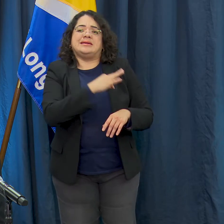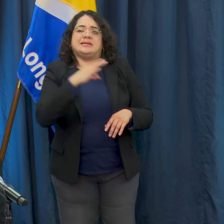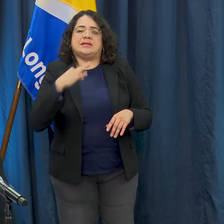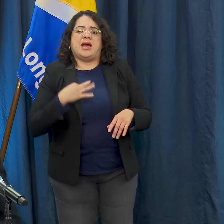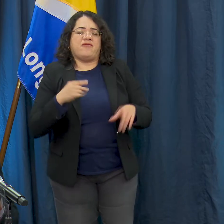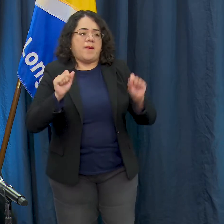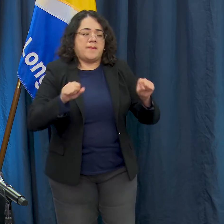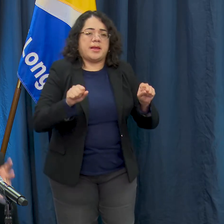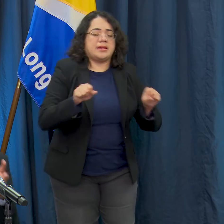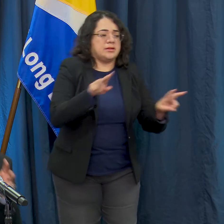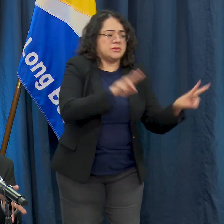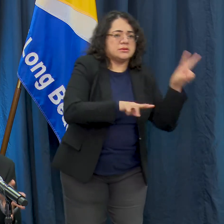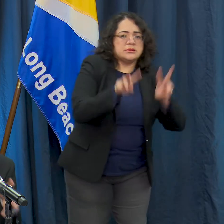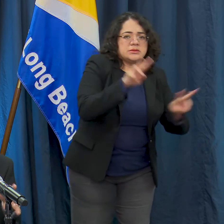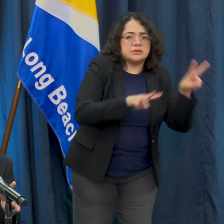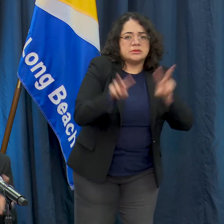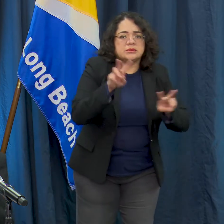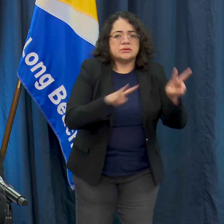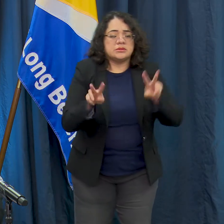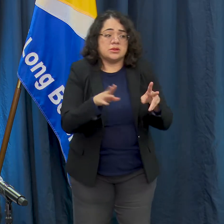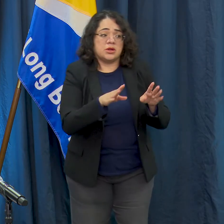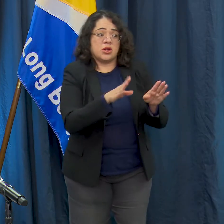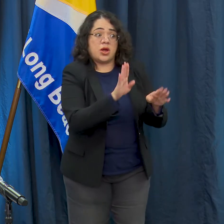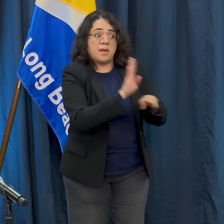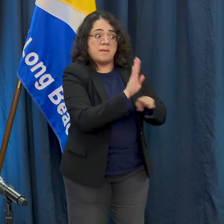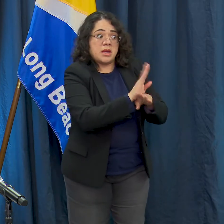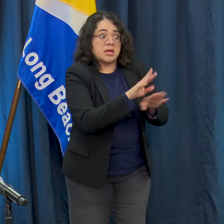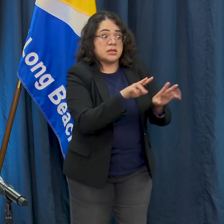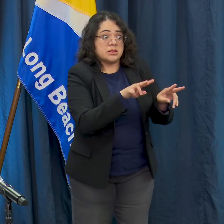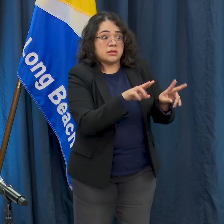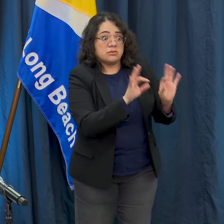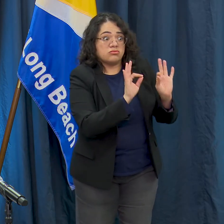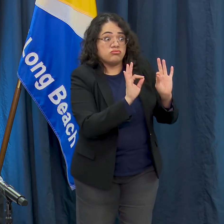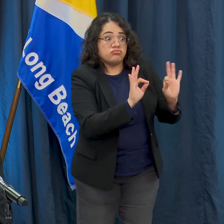kind of monitor the the retail piece and then monitor the additional piece as a